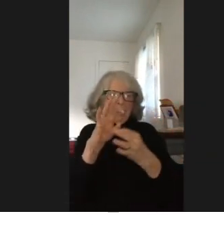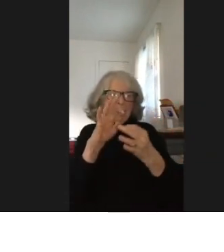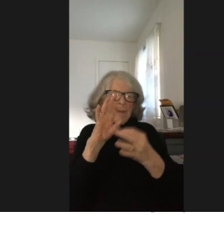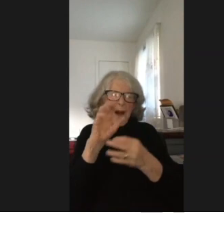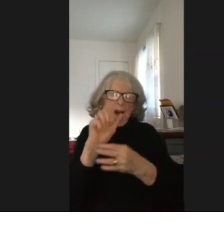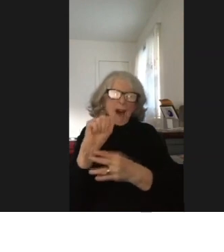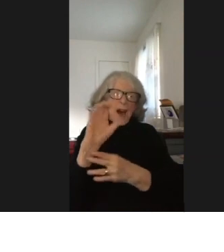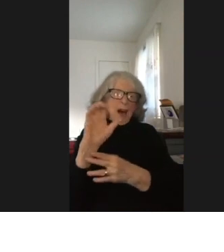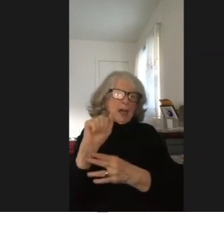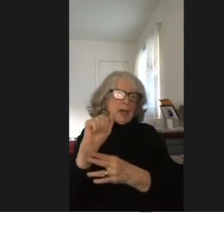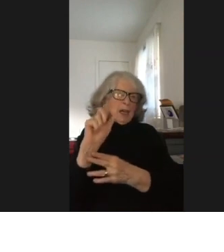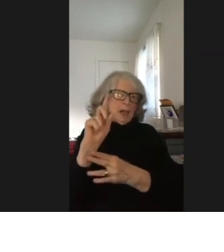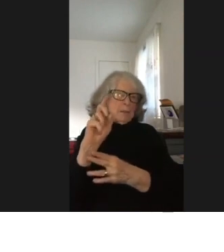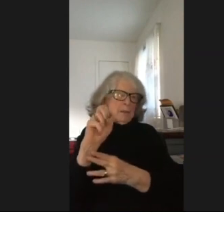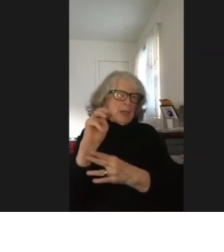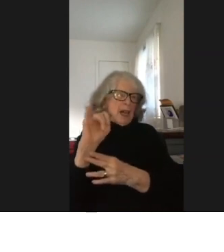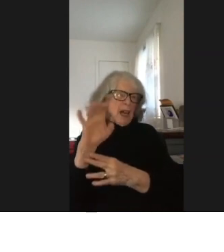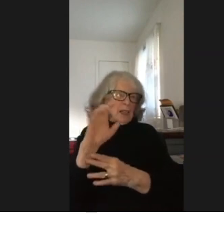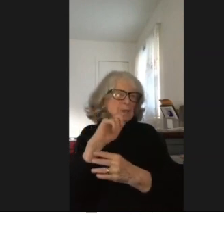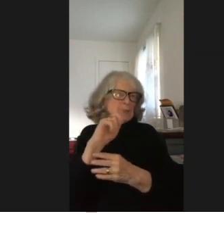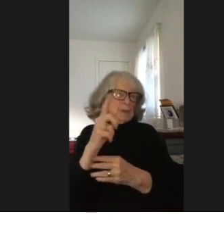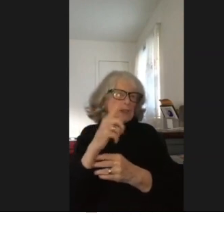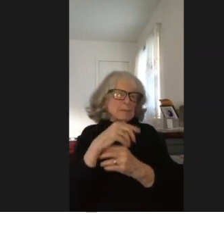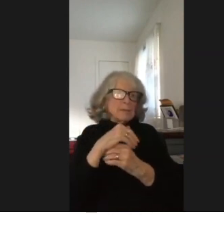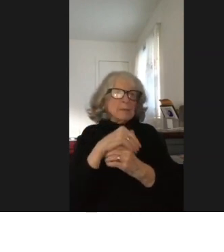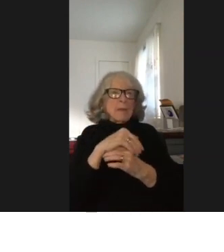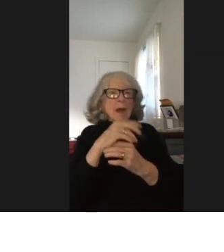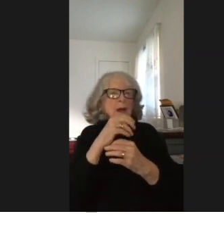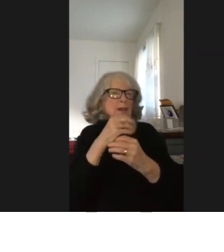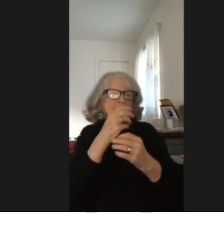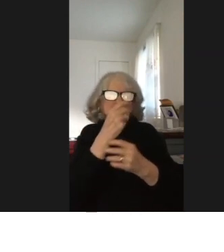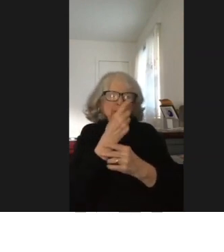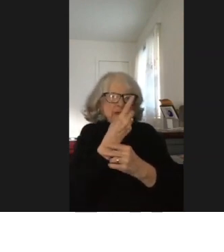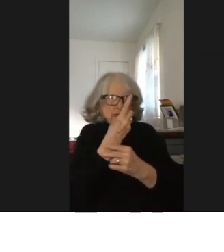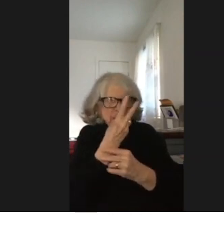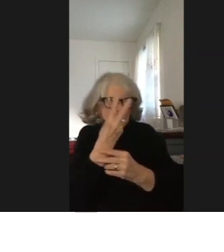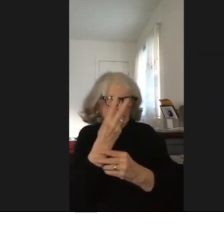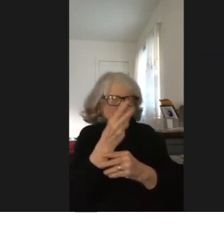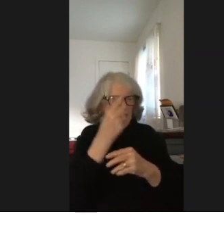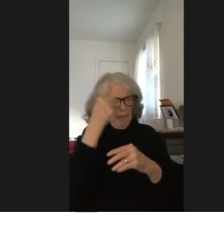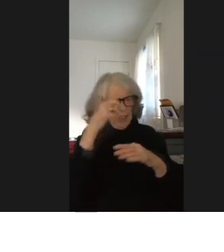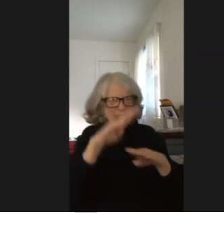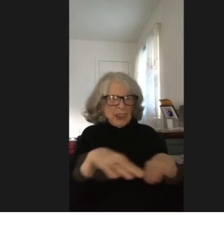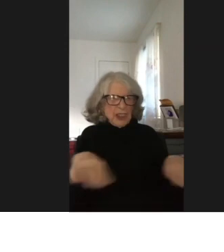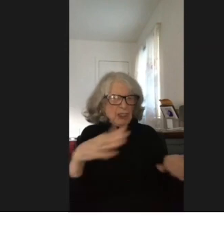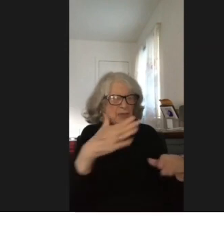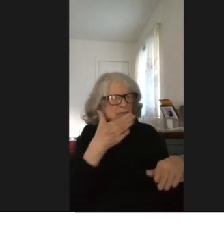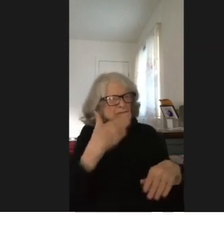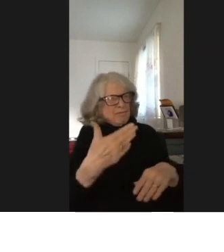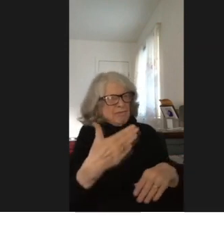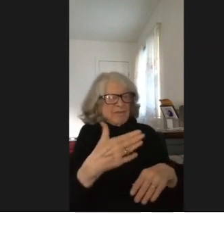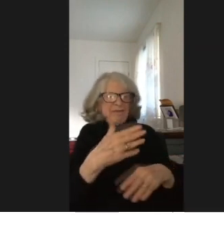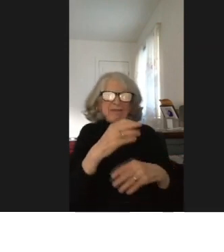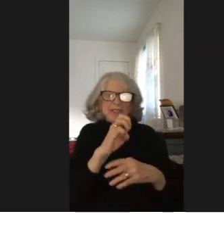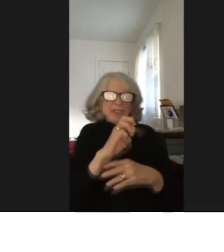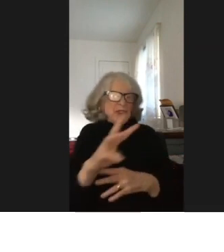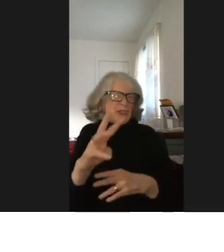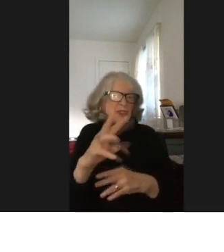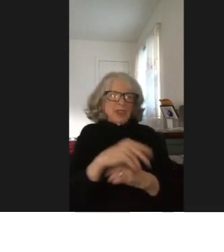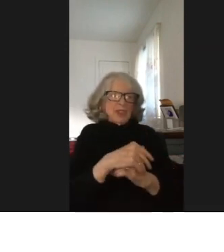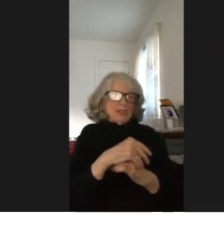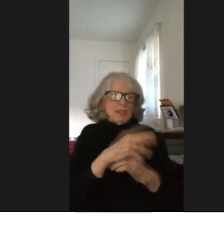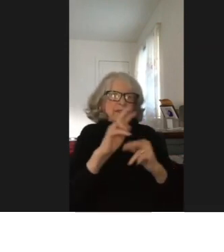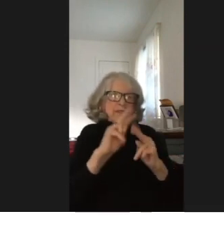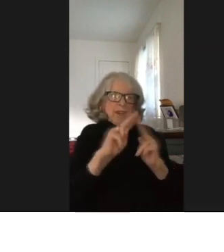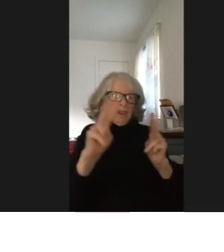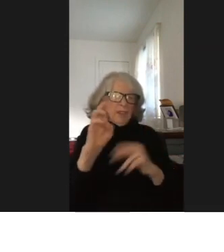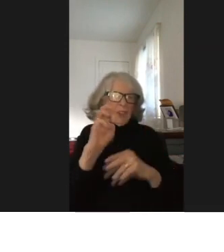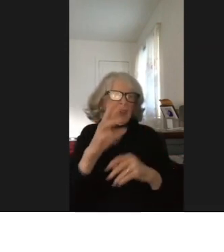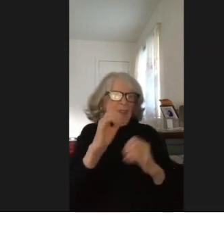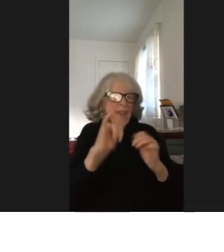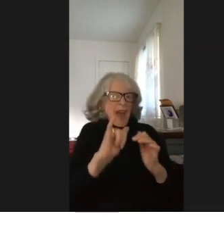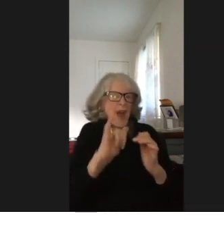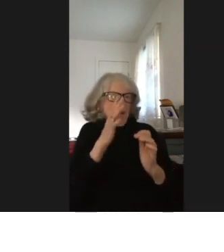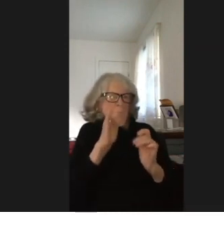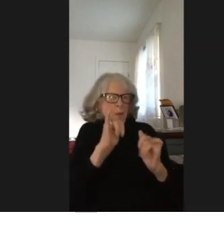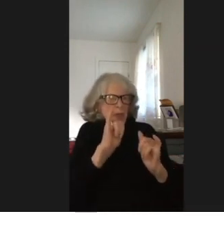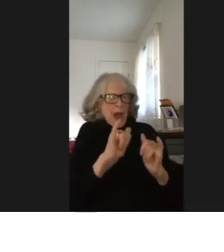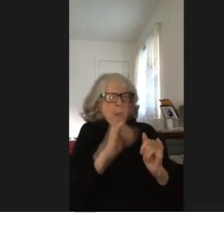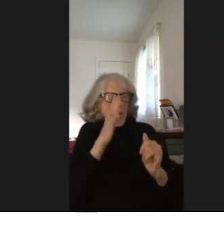There are many people in the academic libraries and very few